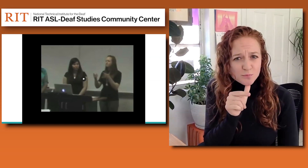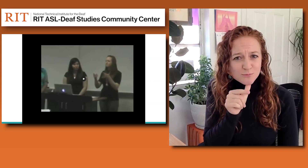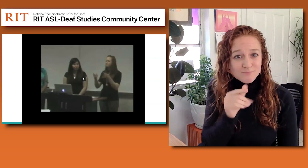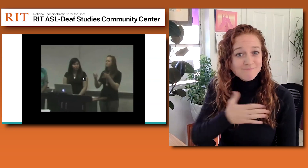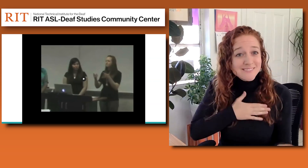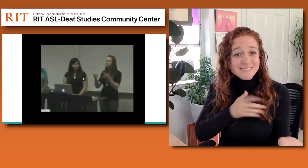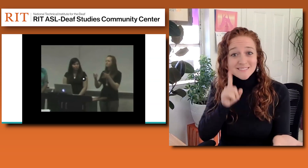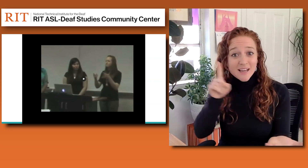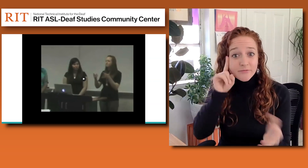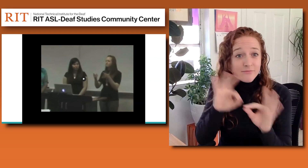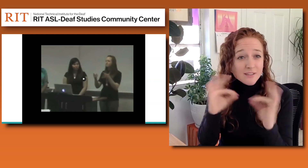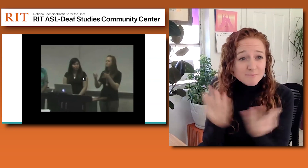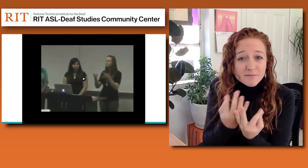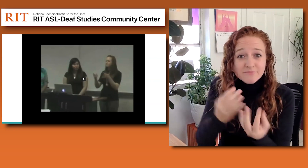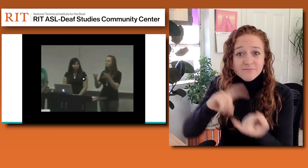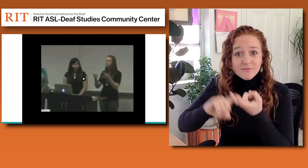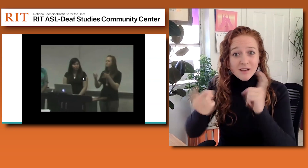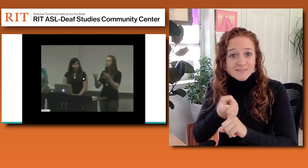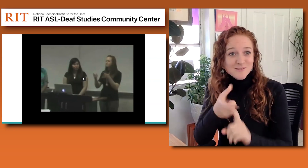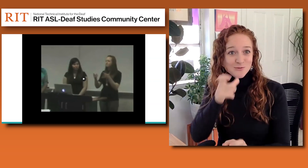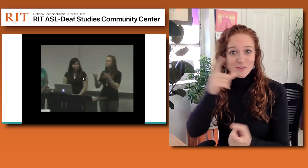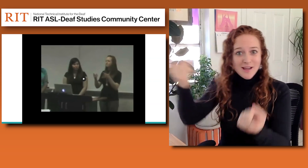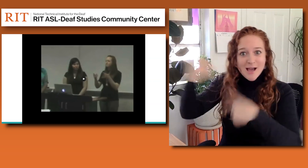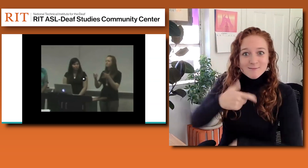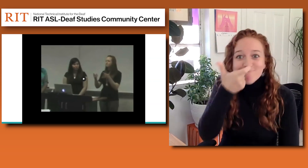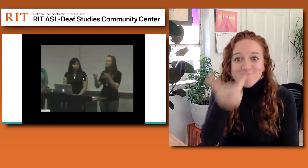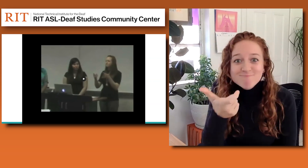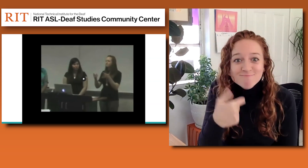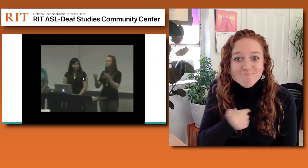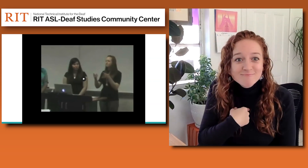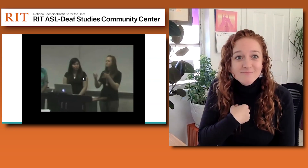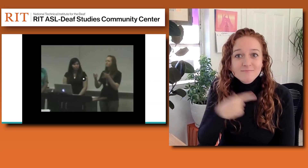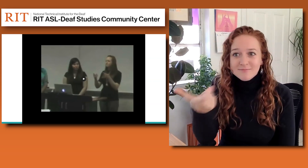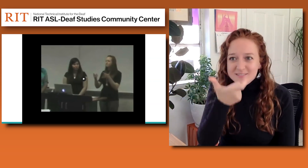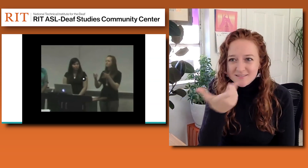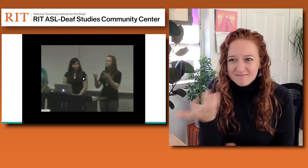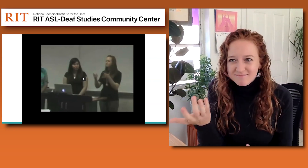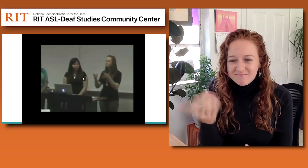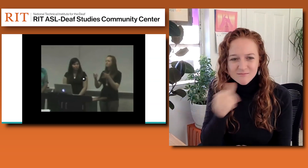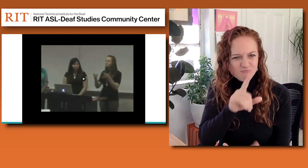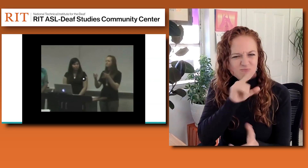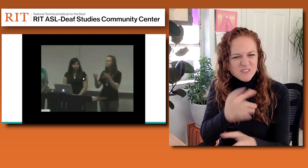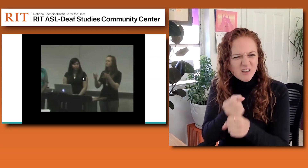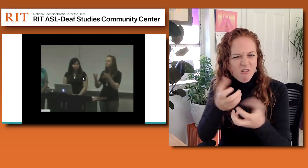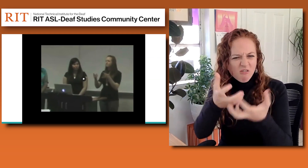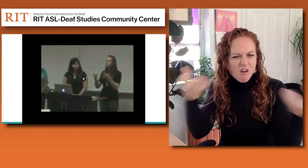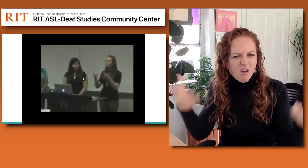And who did that hurt? It hurt my deaf family, my deaf friends who came to watch me,